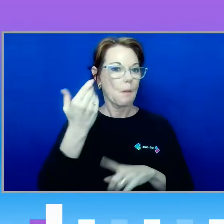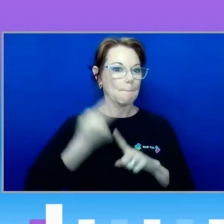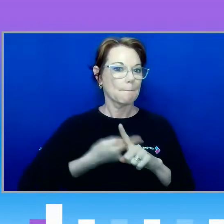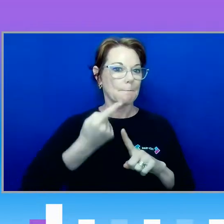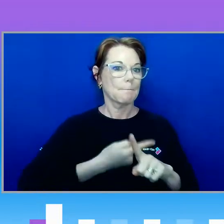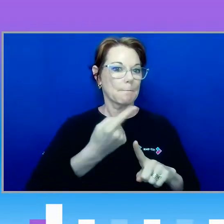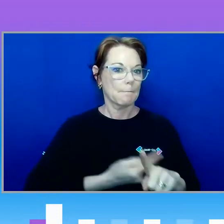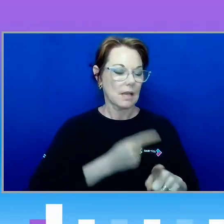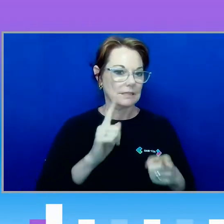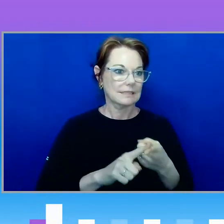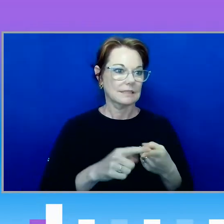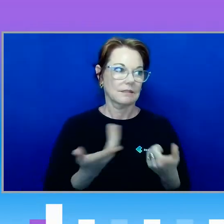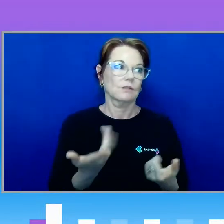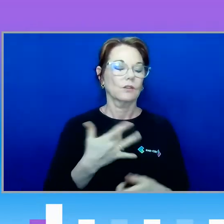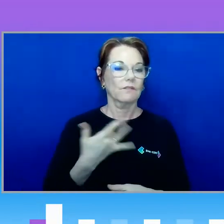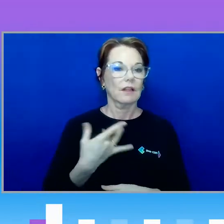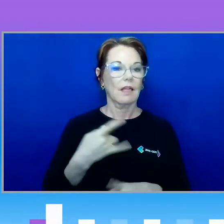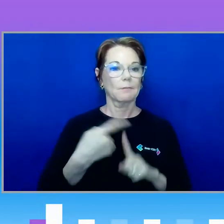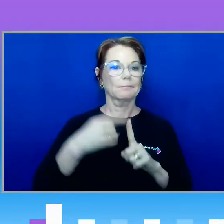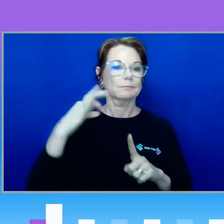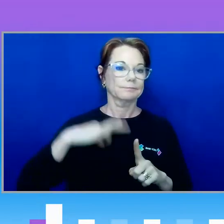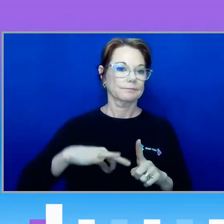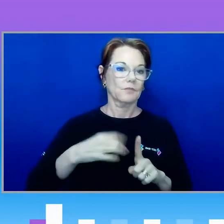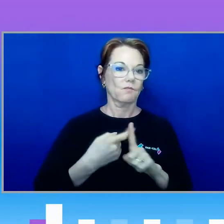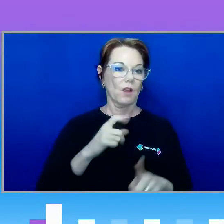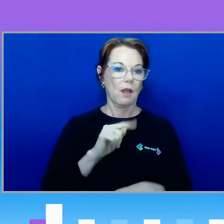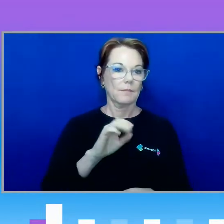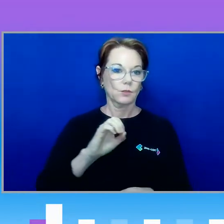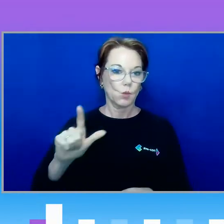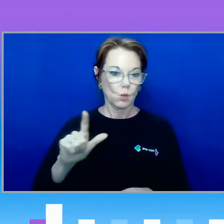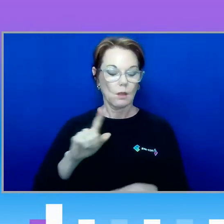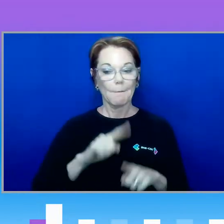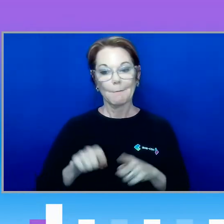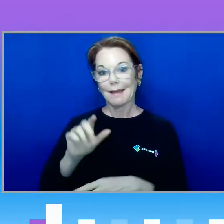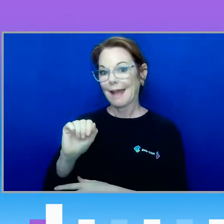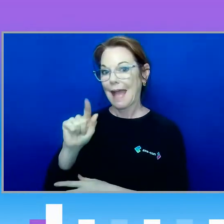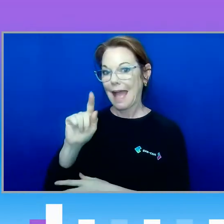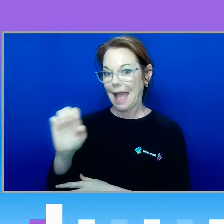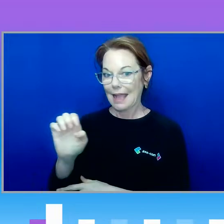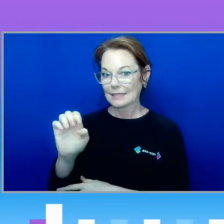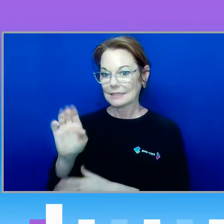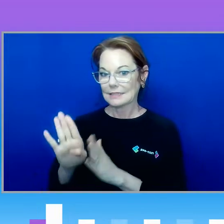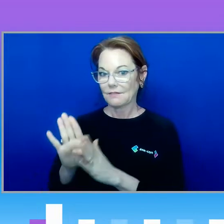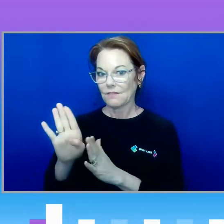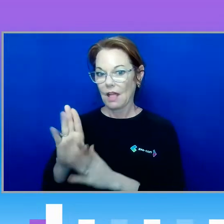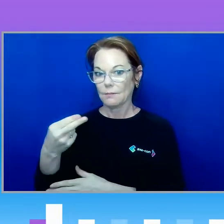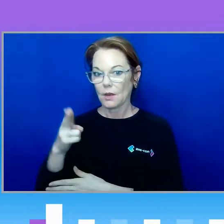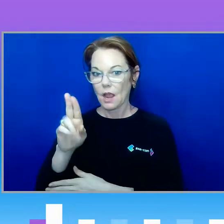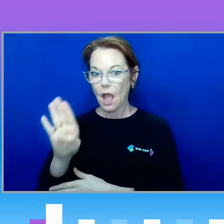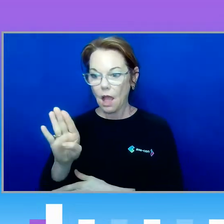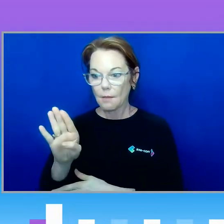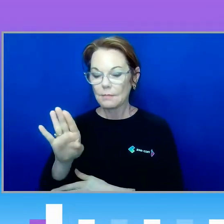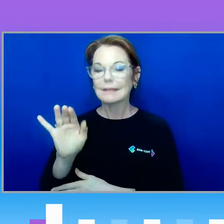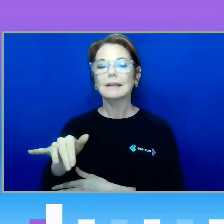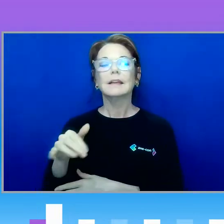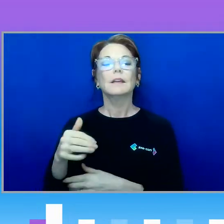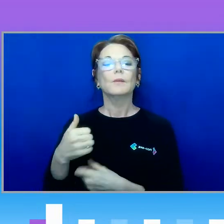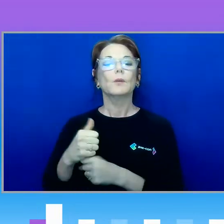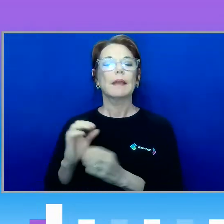you get any real value back from the tool. And so with Ax Developer Hub, we've made it